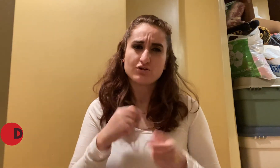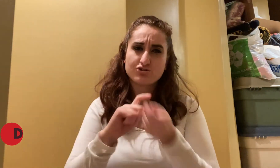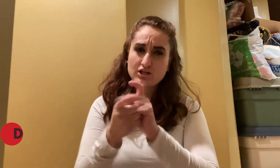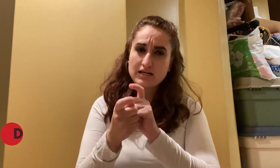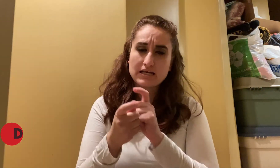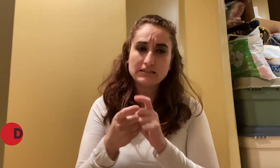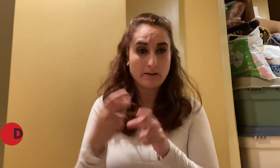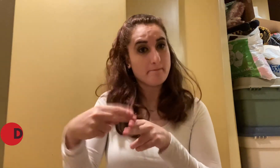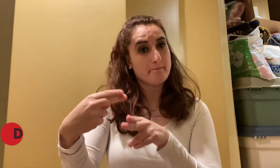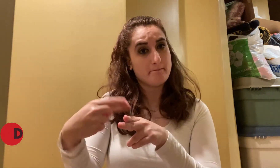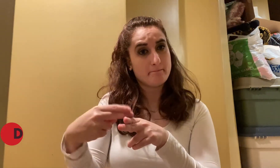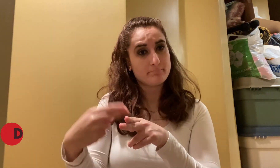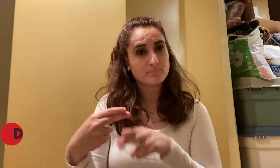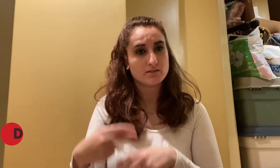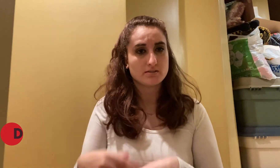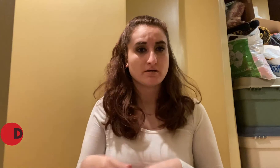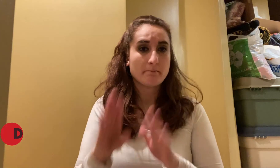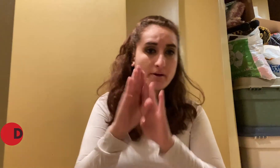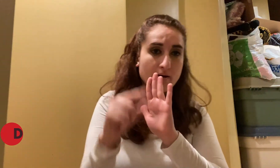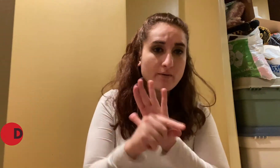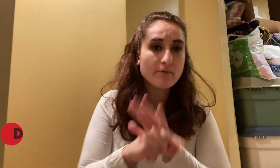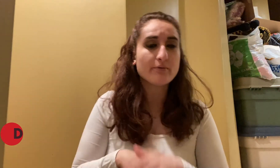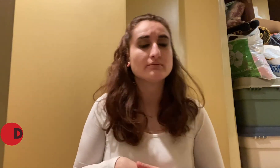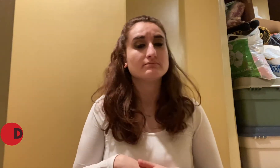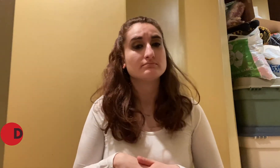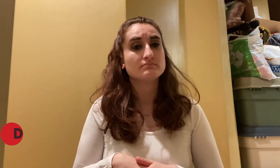I changed my name and background,